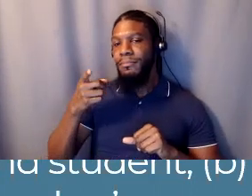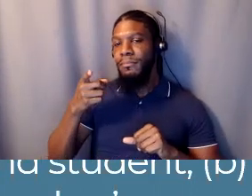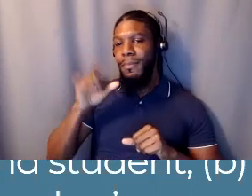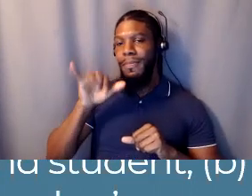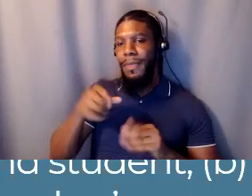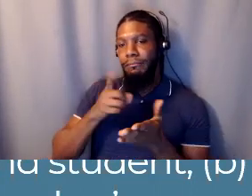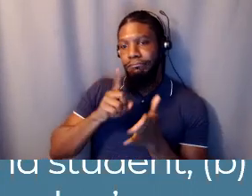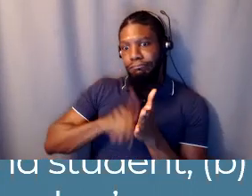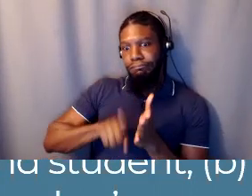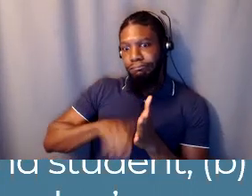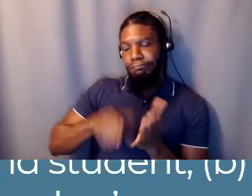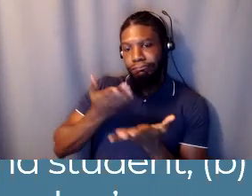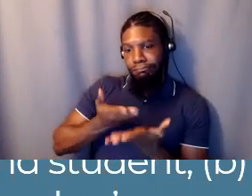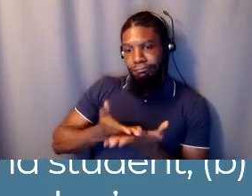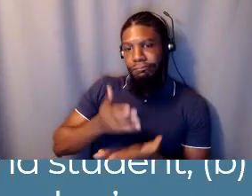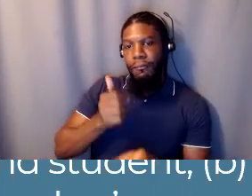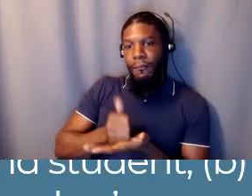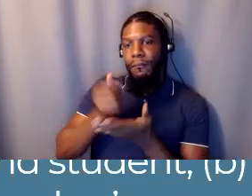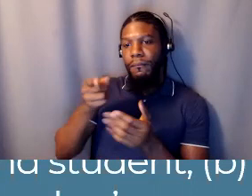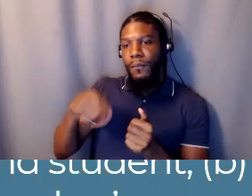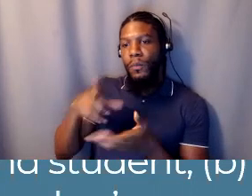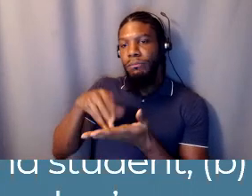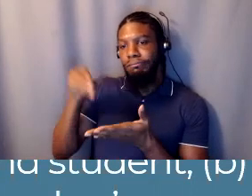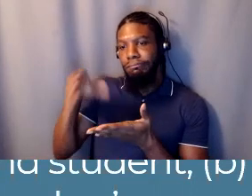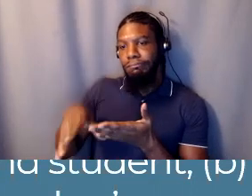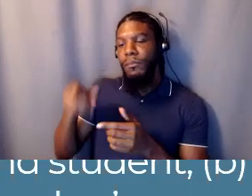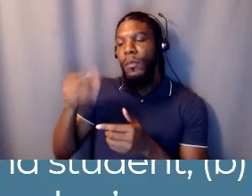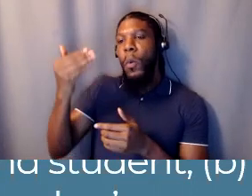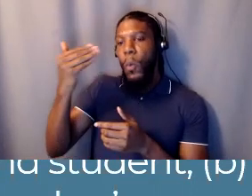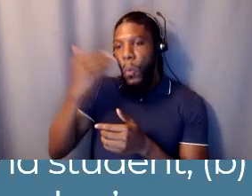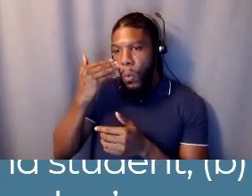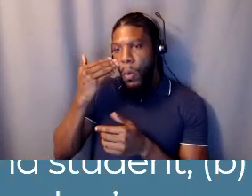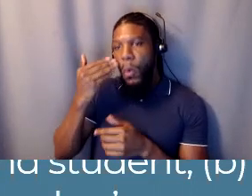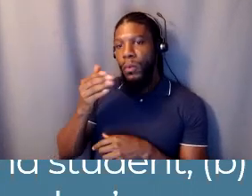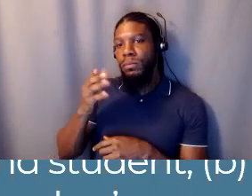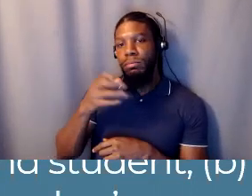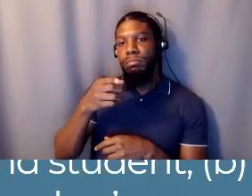Asynchronous tutoring, another myth might be that asynchronous means there's a lack of dialogue